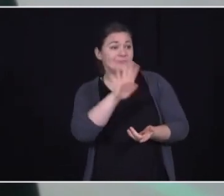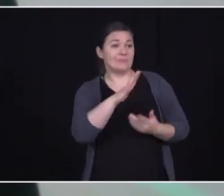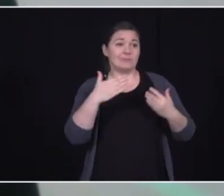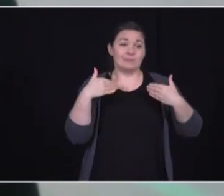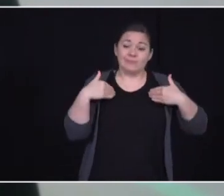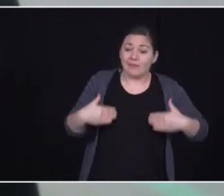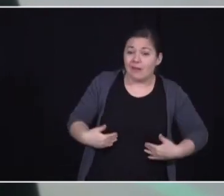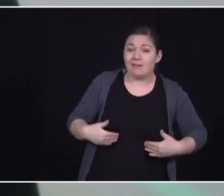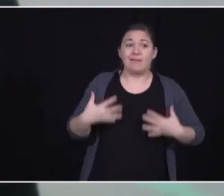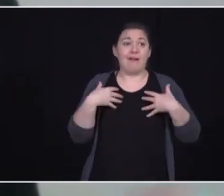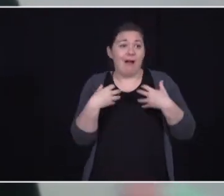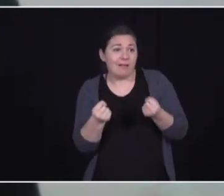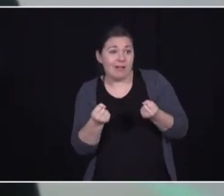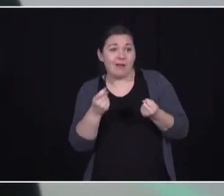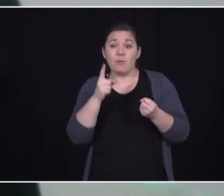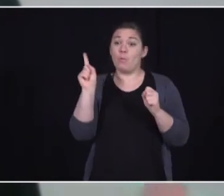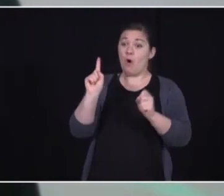social, geographical and occupational factors.